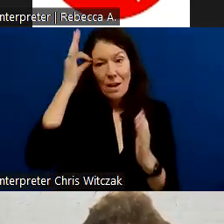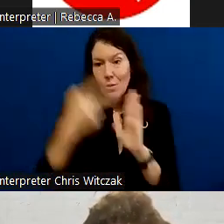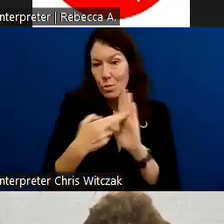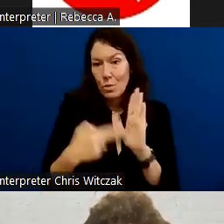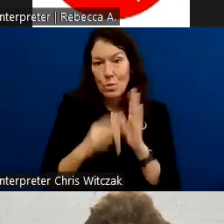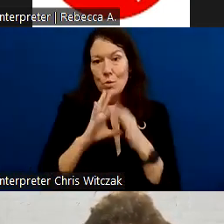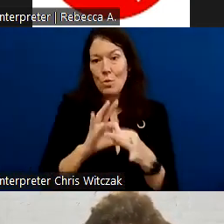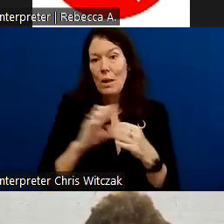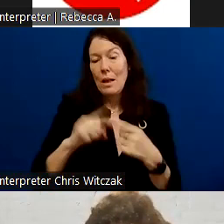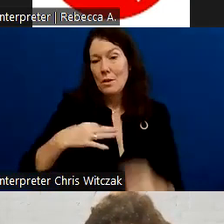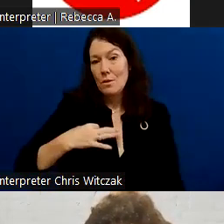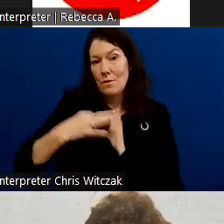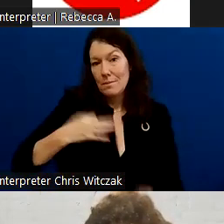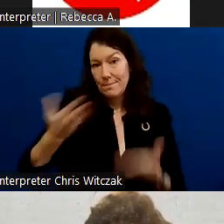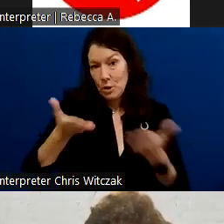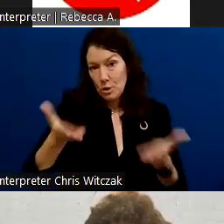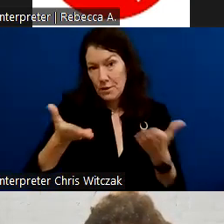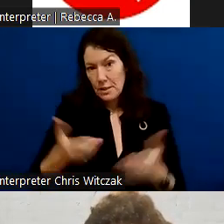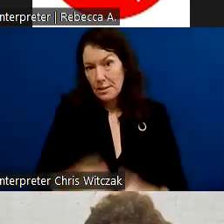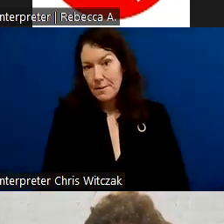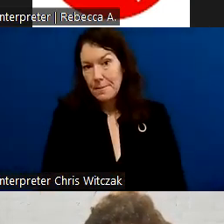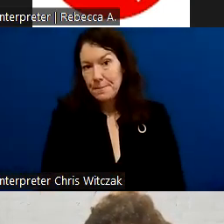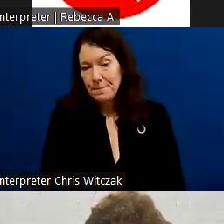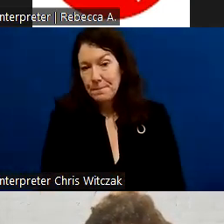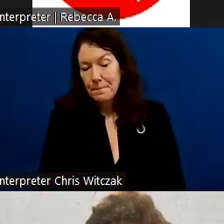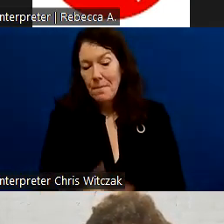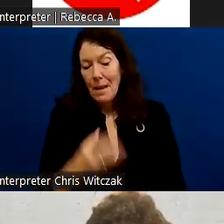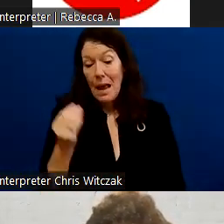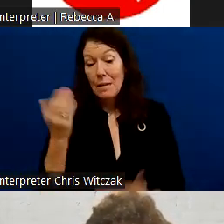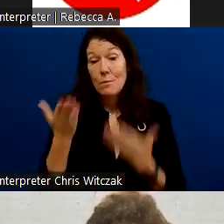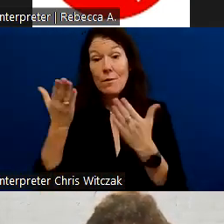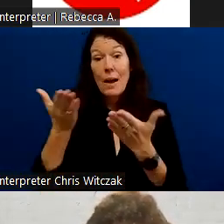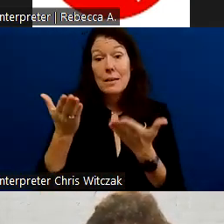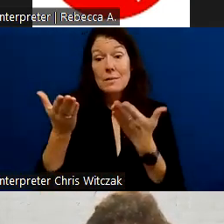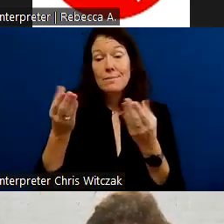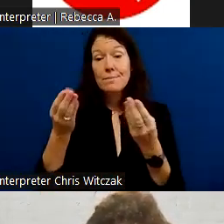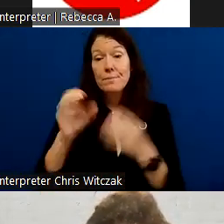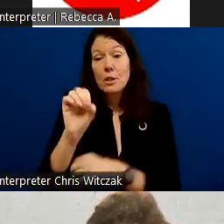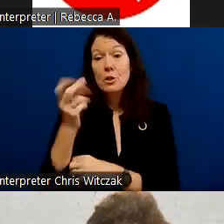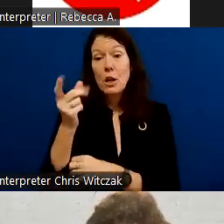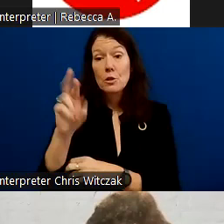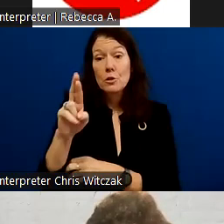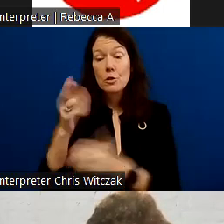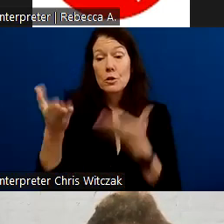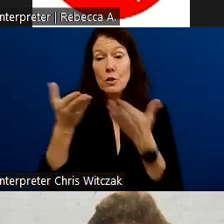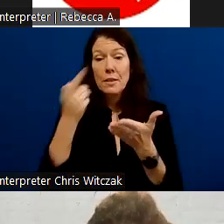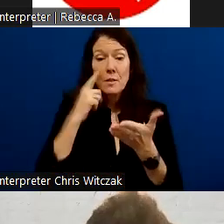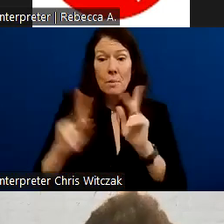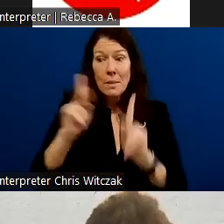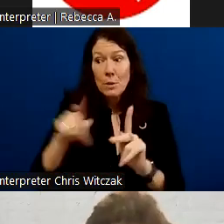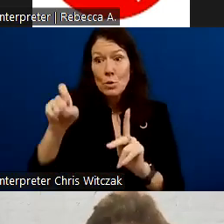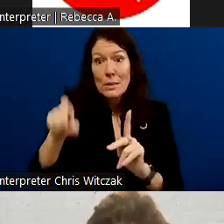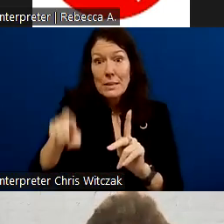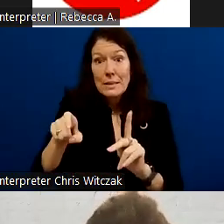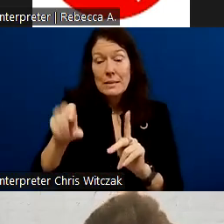voluntary services and providing shelter services for people who have a need for shelter services